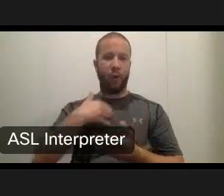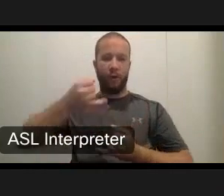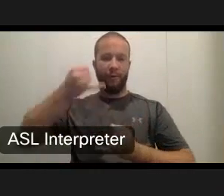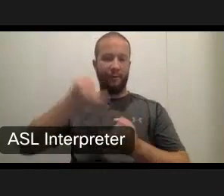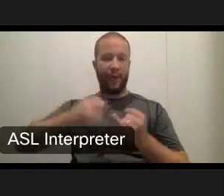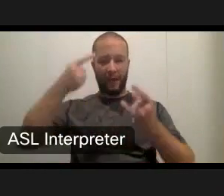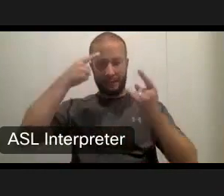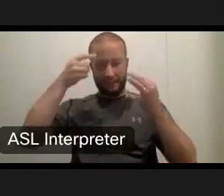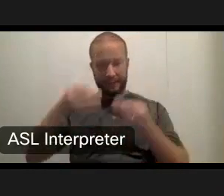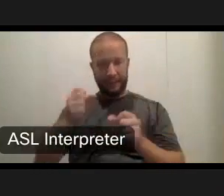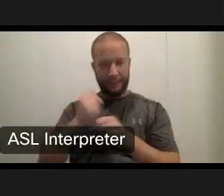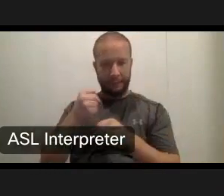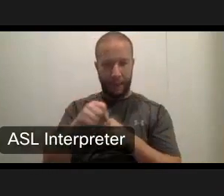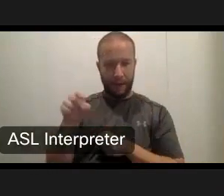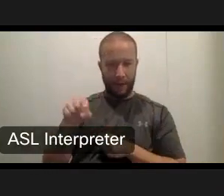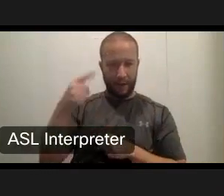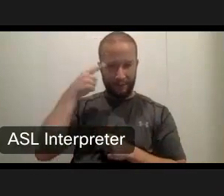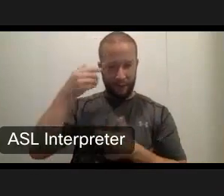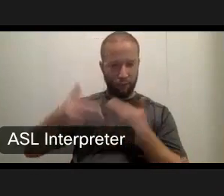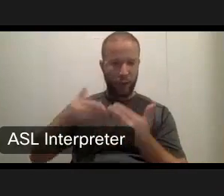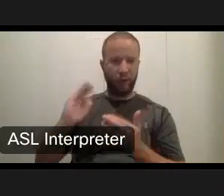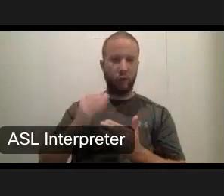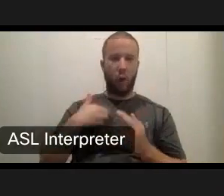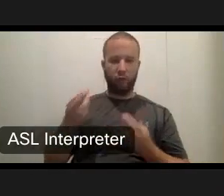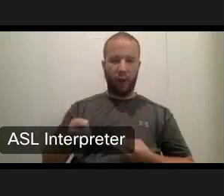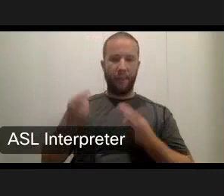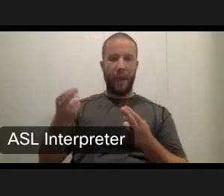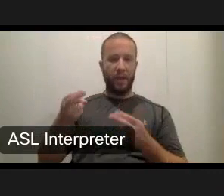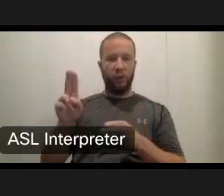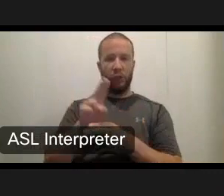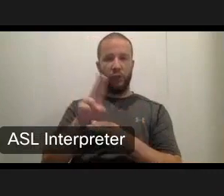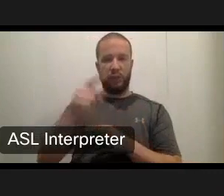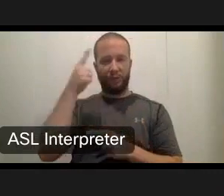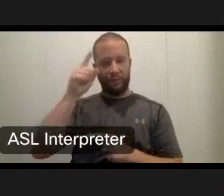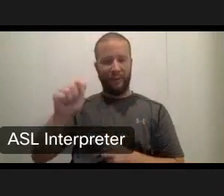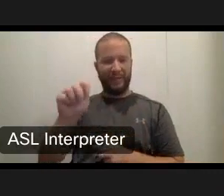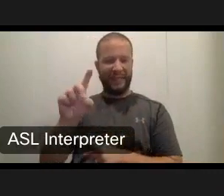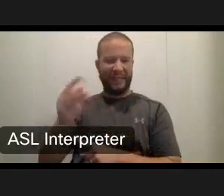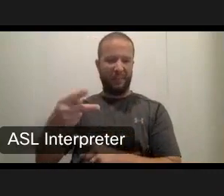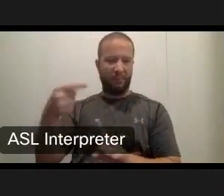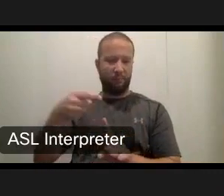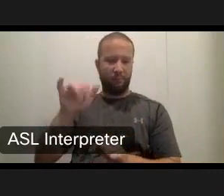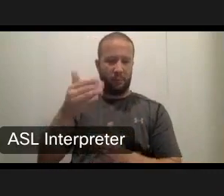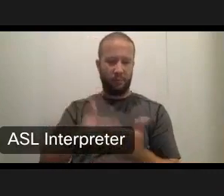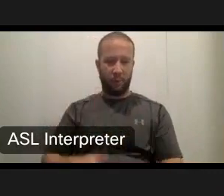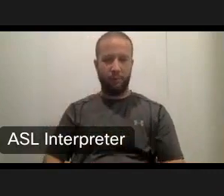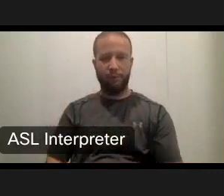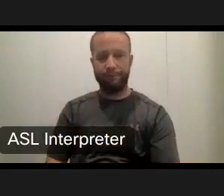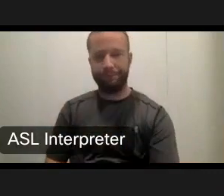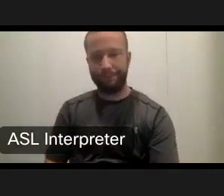decisions that um recommendations that came about on the transit development plan we were able to